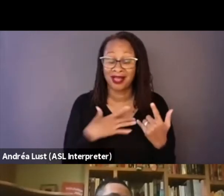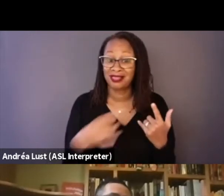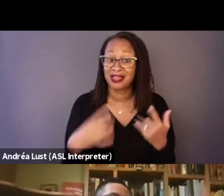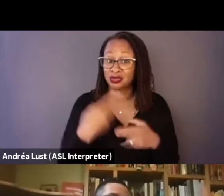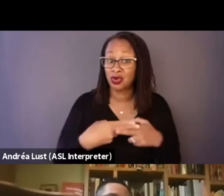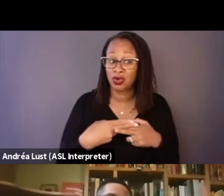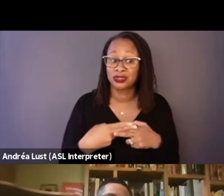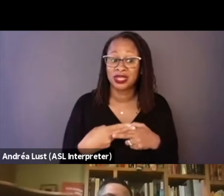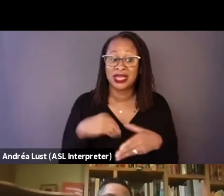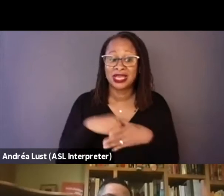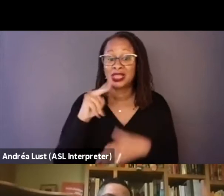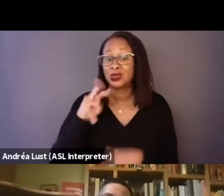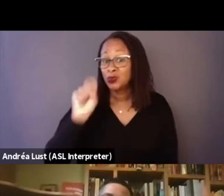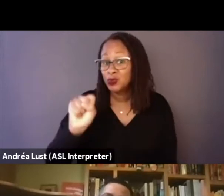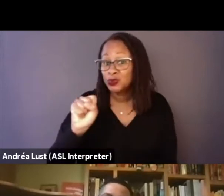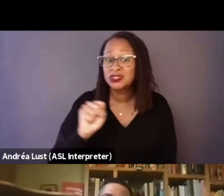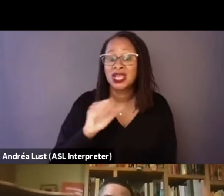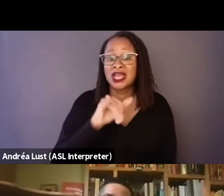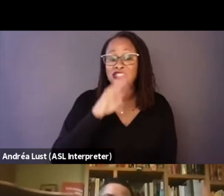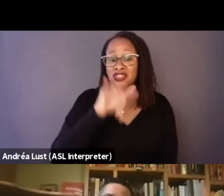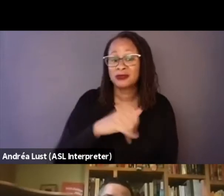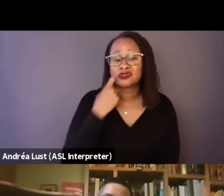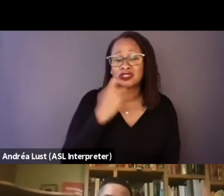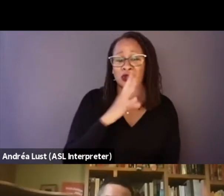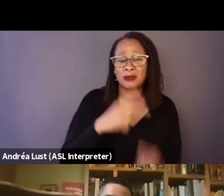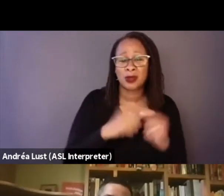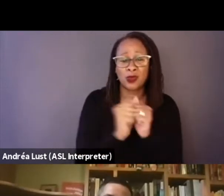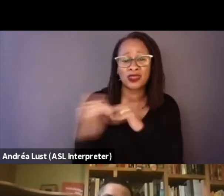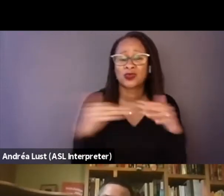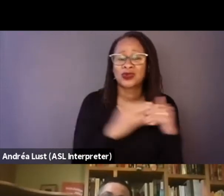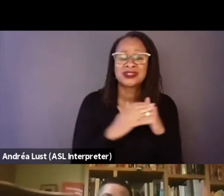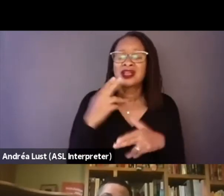in the news- and Jimmy, you were just talking about it- with war and all that is "misery porn", you know?